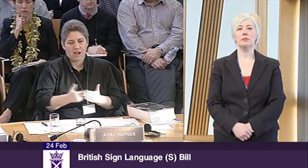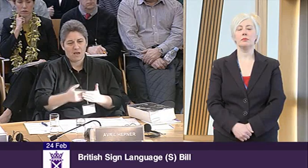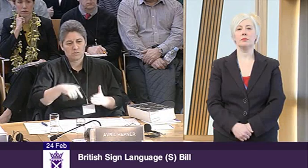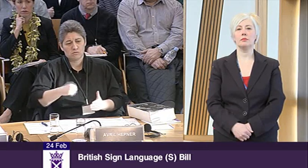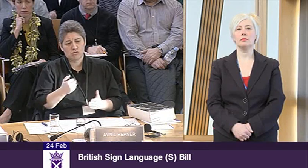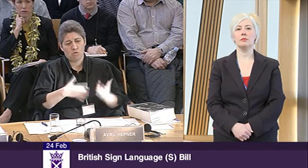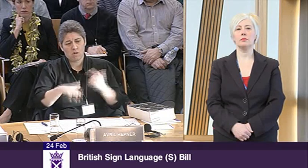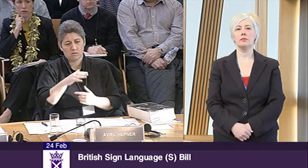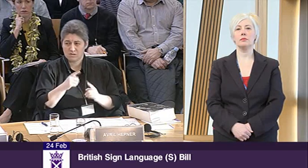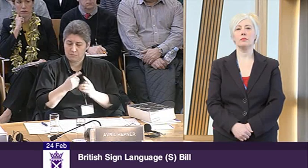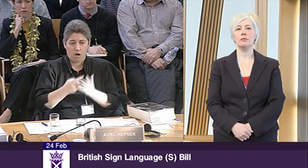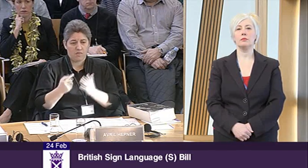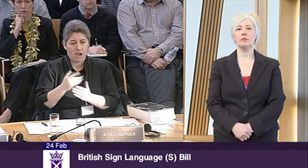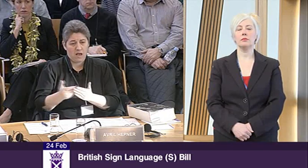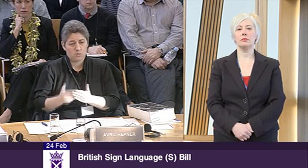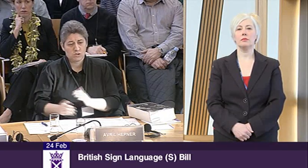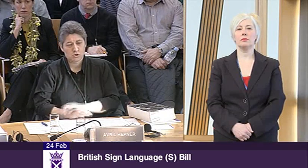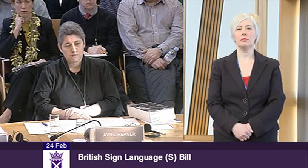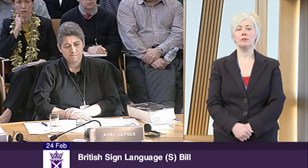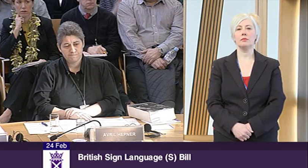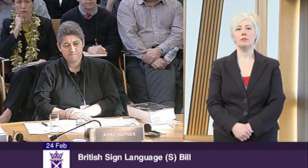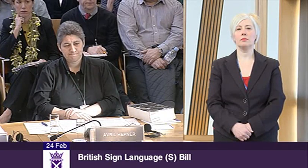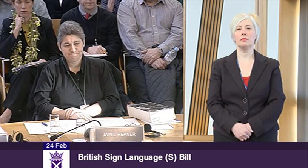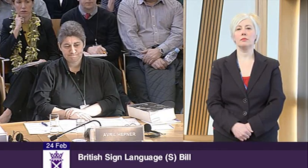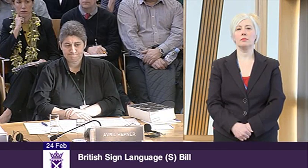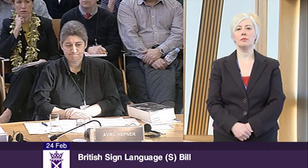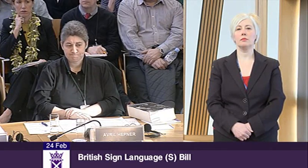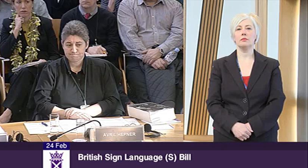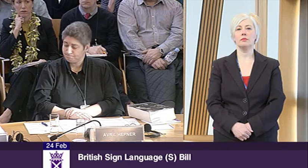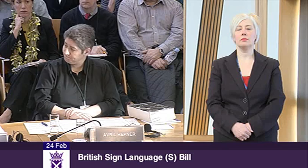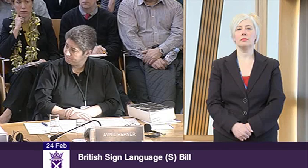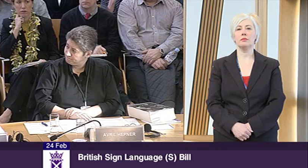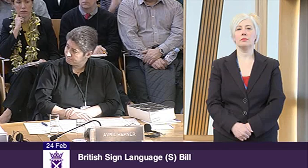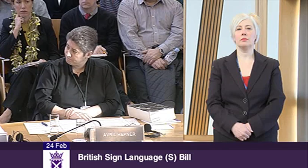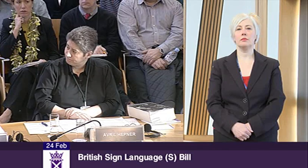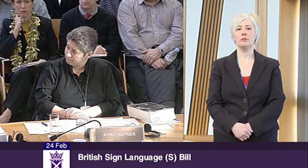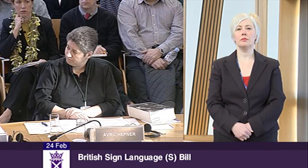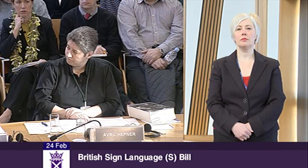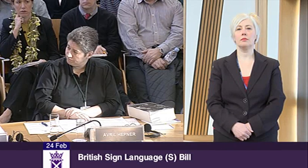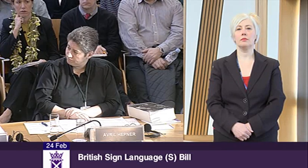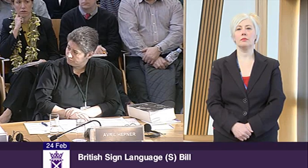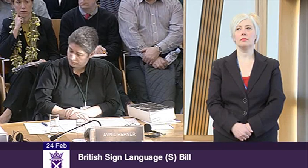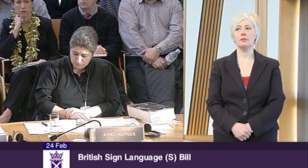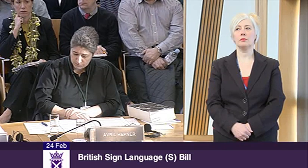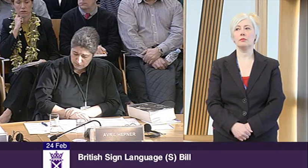that BSL is a full language that needs to be recognised and accepted alongside the other languages of Scotland.